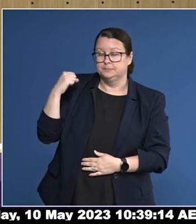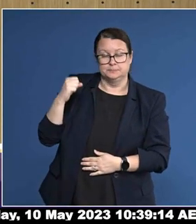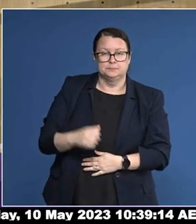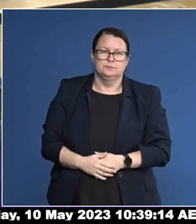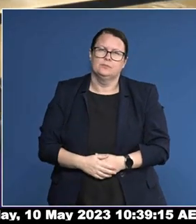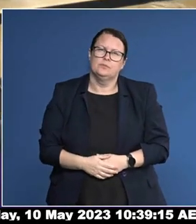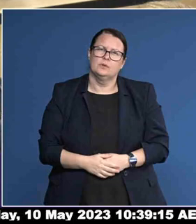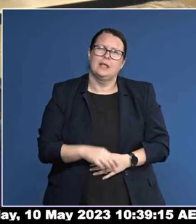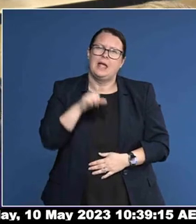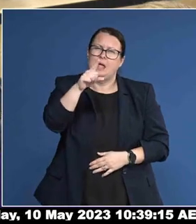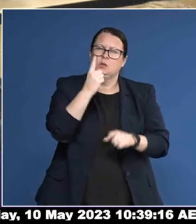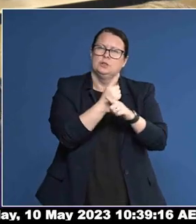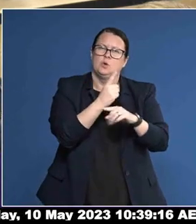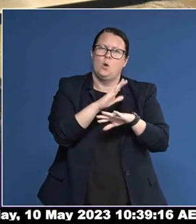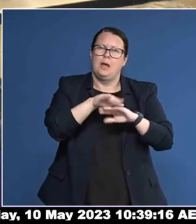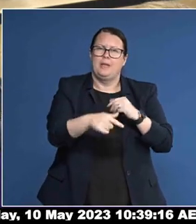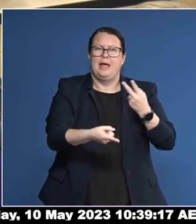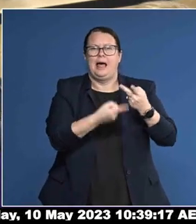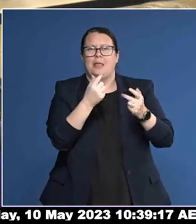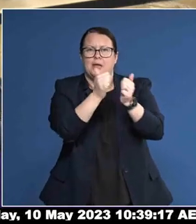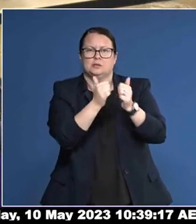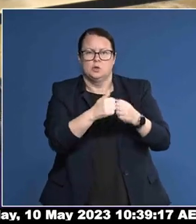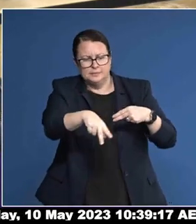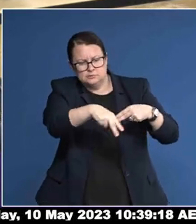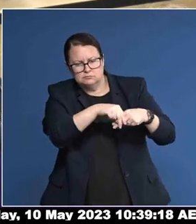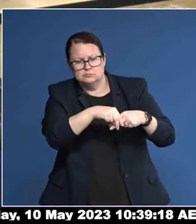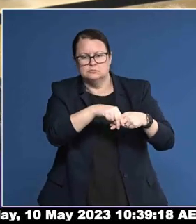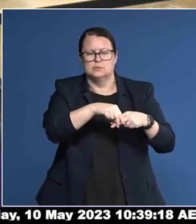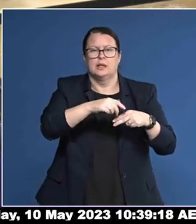documents that have the Disability Royal Commission numbering system.